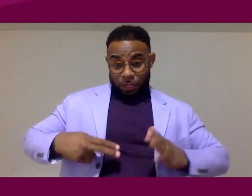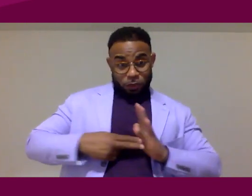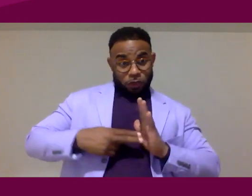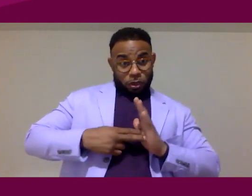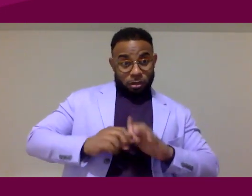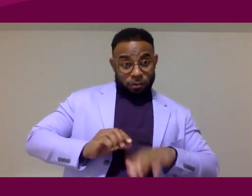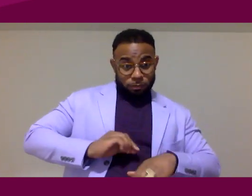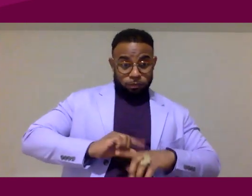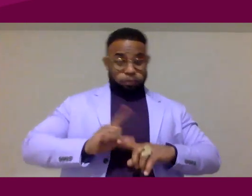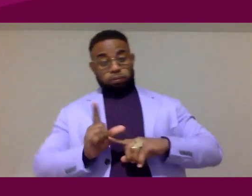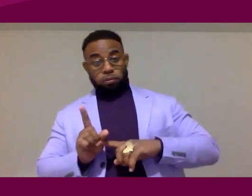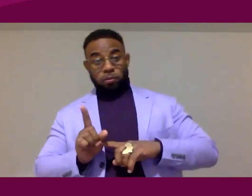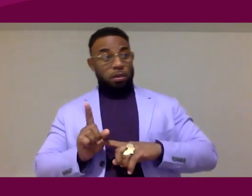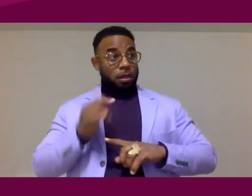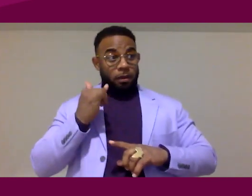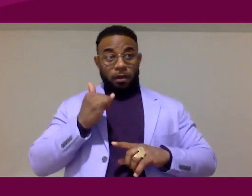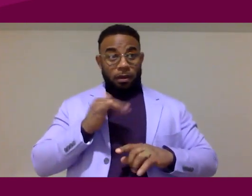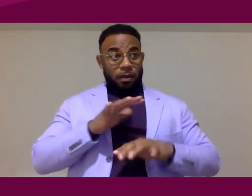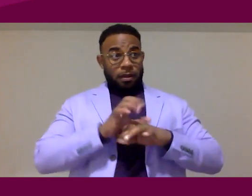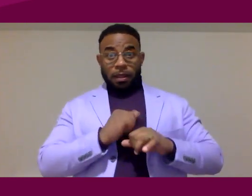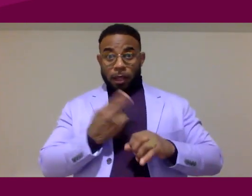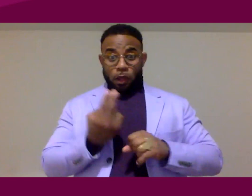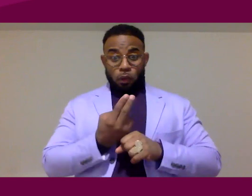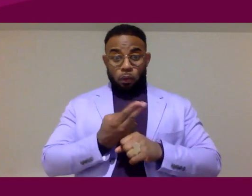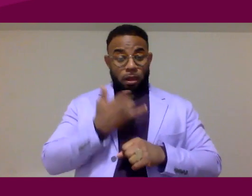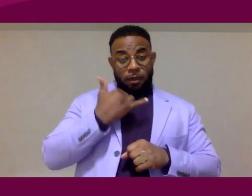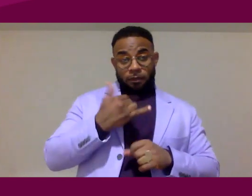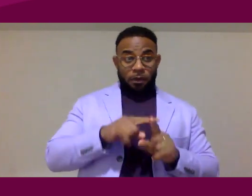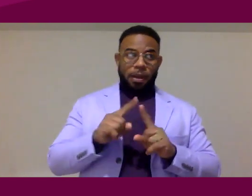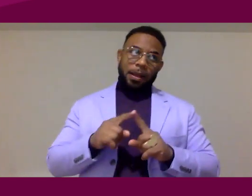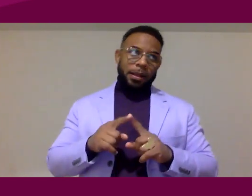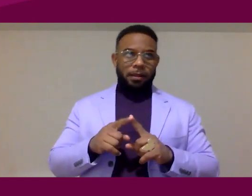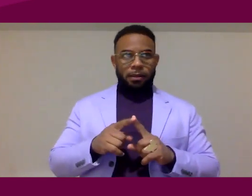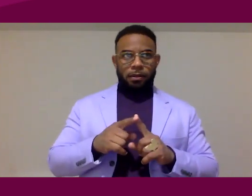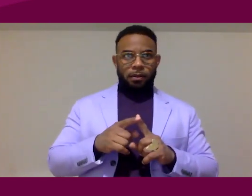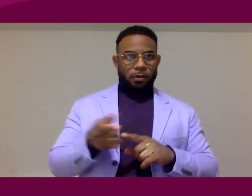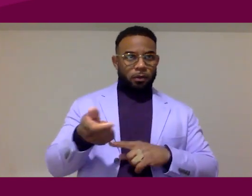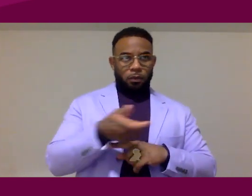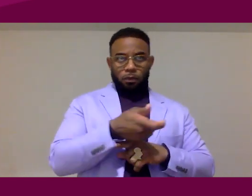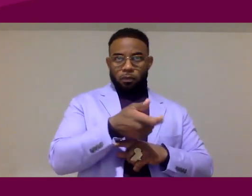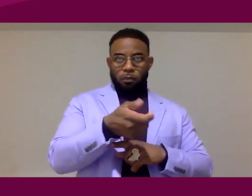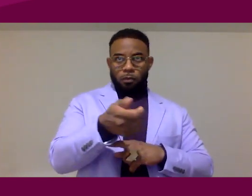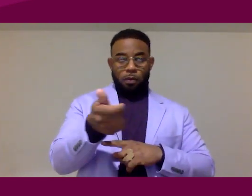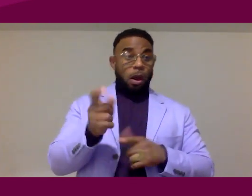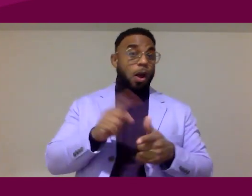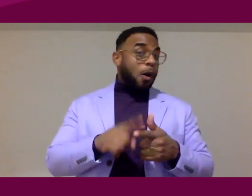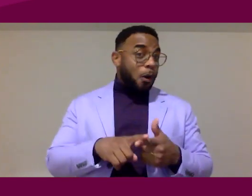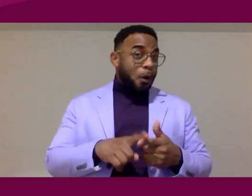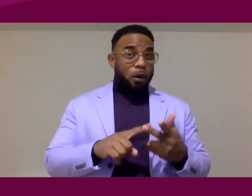They've made adaptations where they can utilize their phone as a remote control or to operate